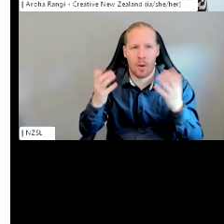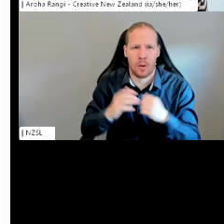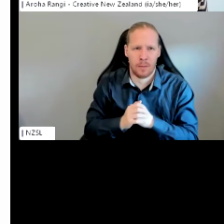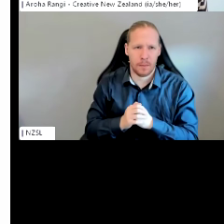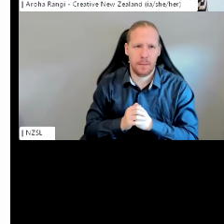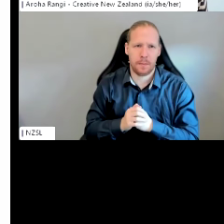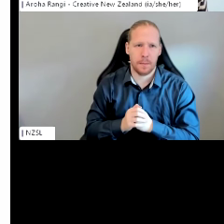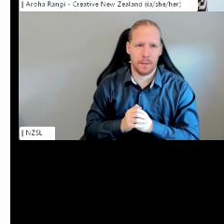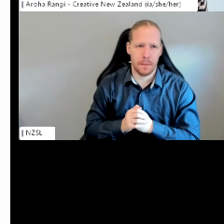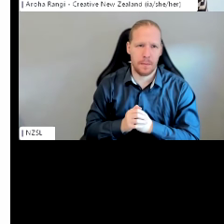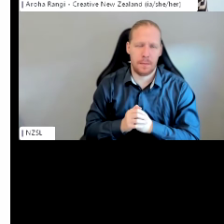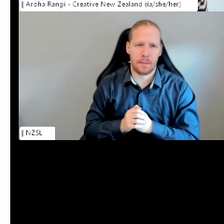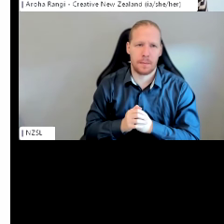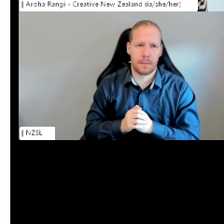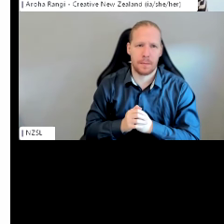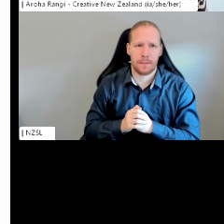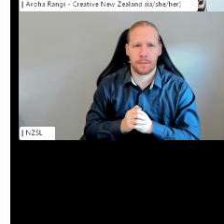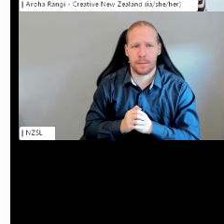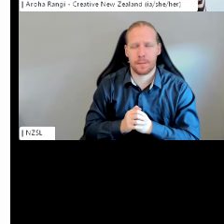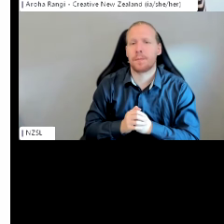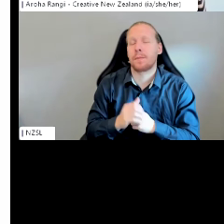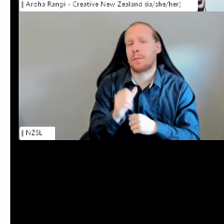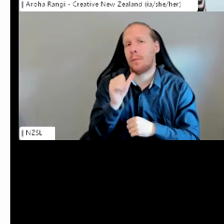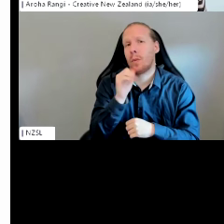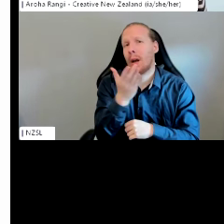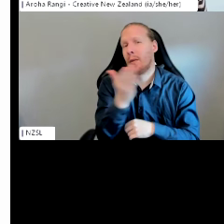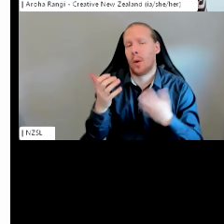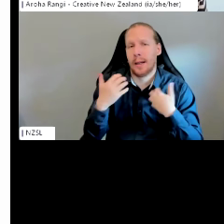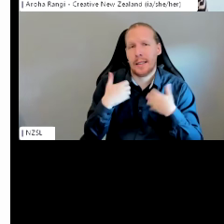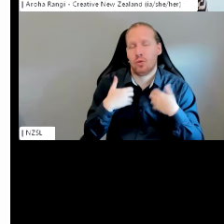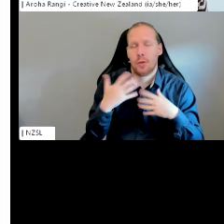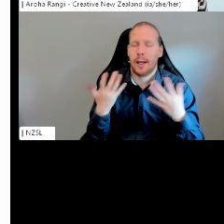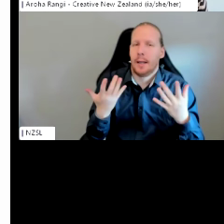if you're interested in Pacific people's audiences, there's an entire um report to